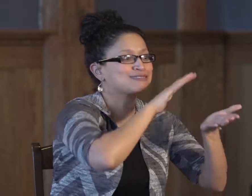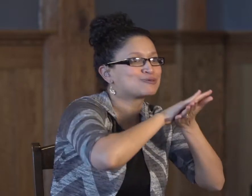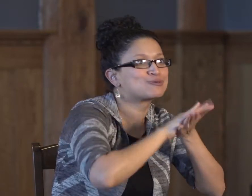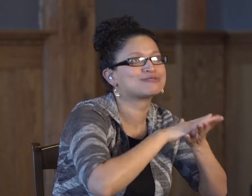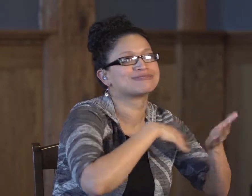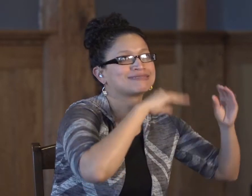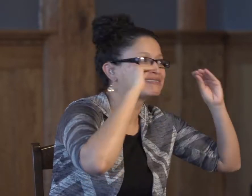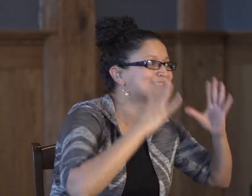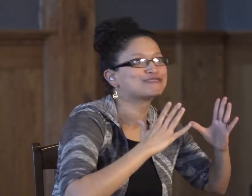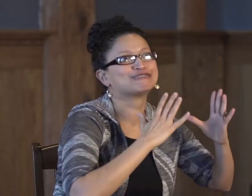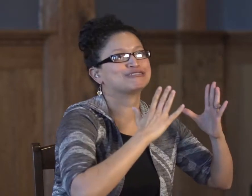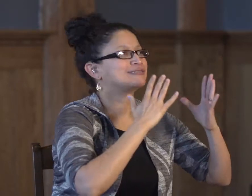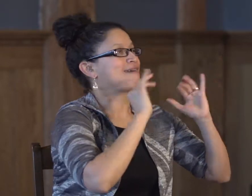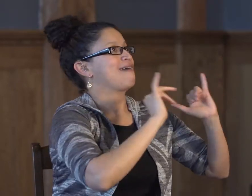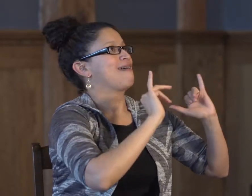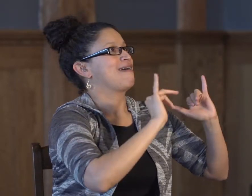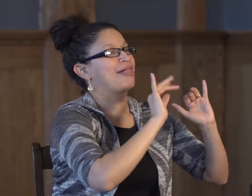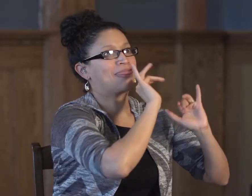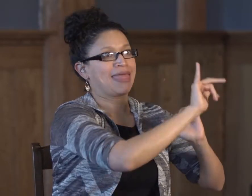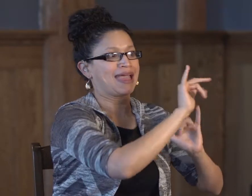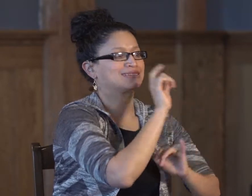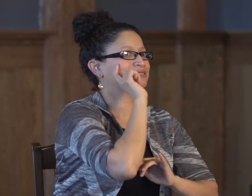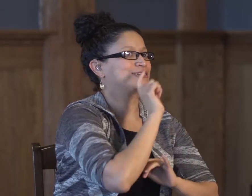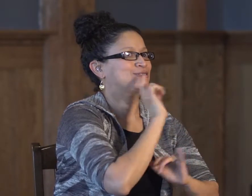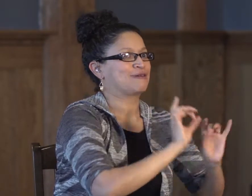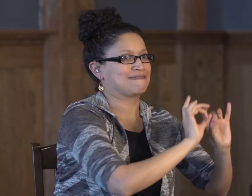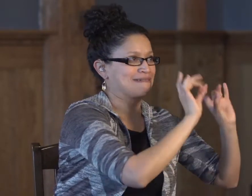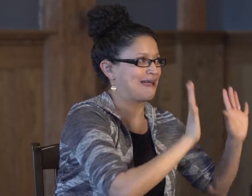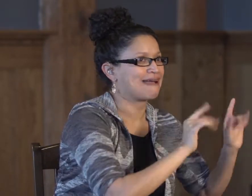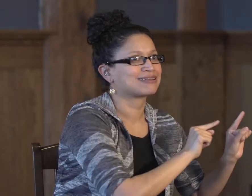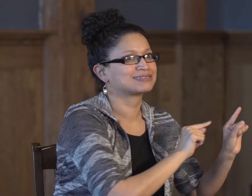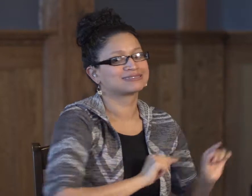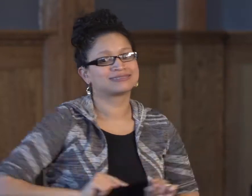sexual violence from their family, friends, the education system; they learn about what